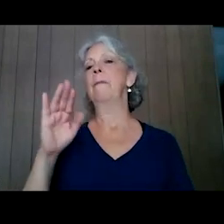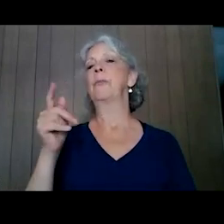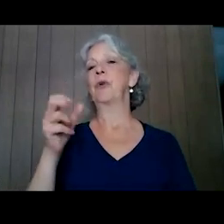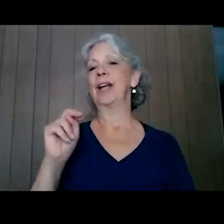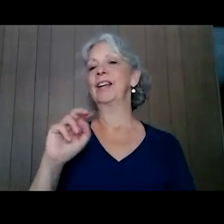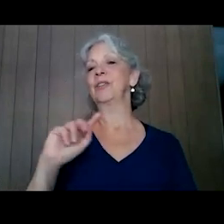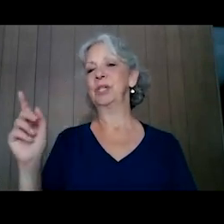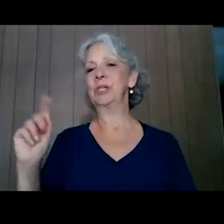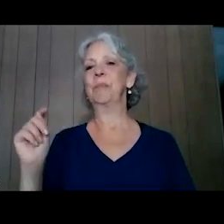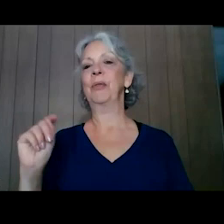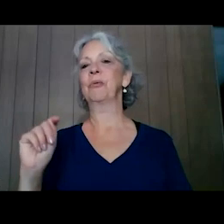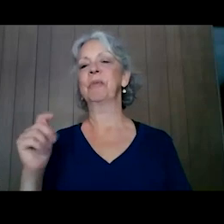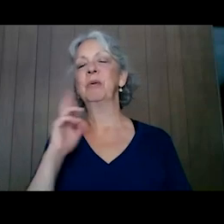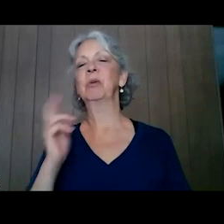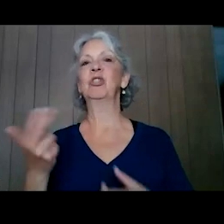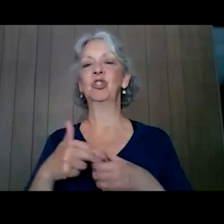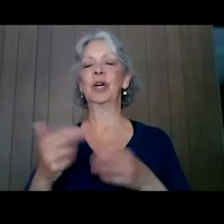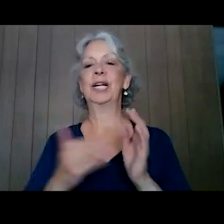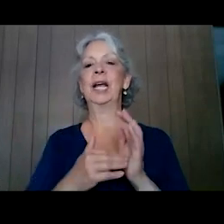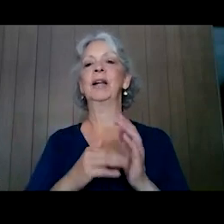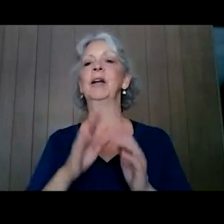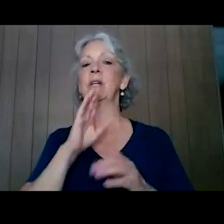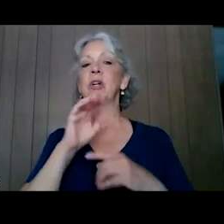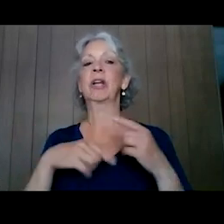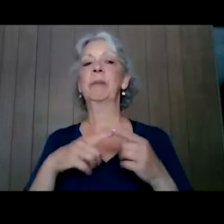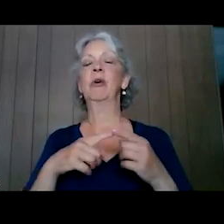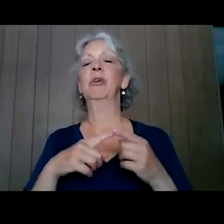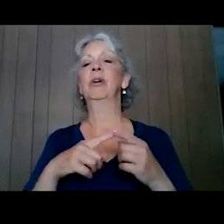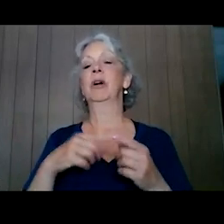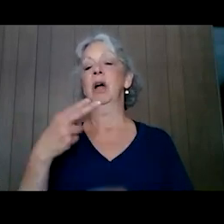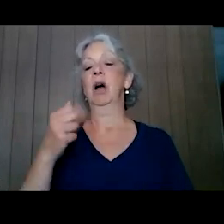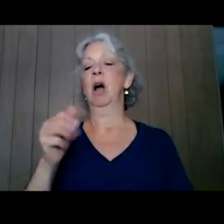He can hop on in. So we're gonna talk about some harm reduction approaches.